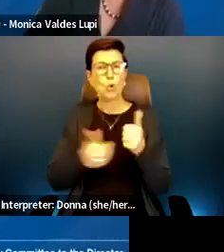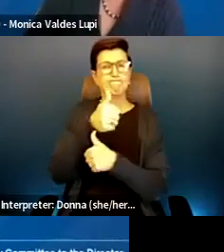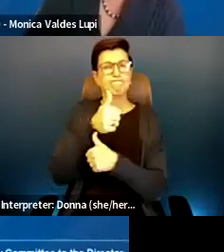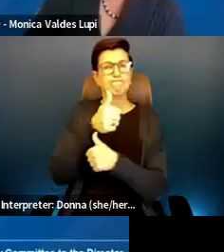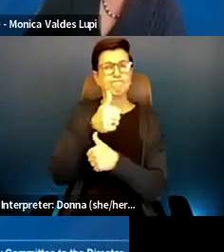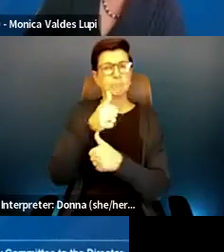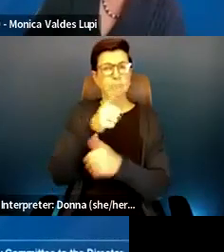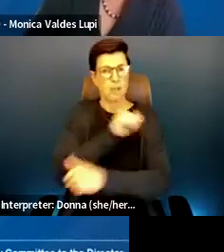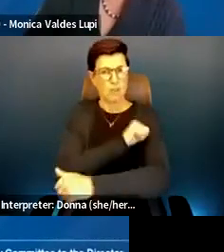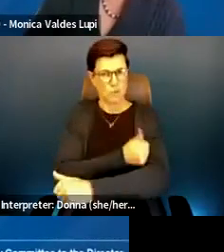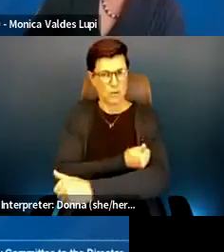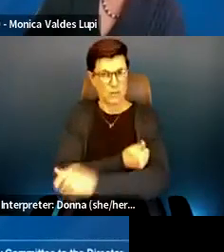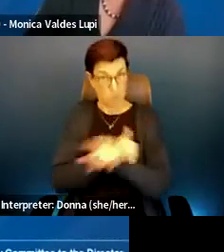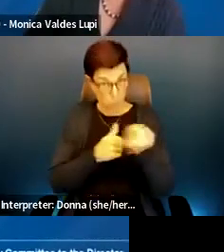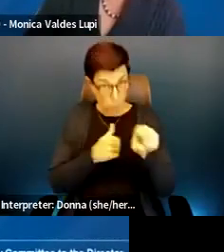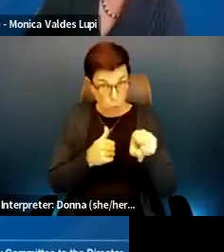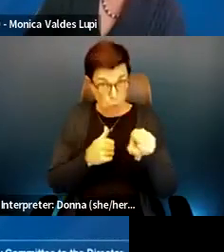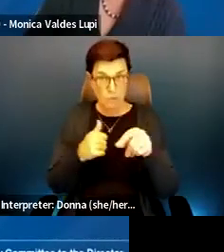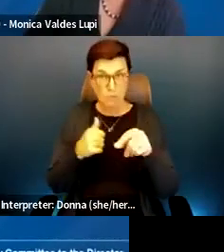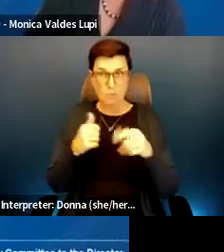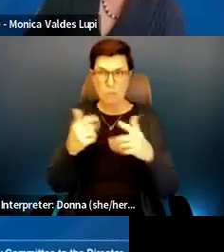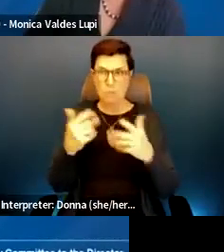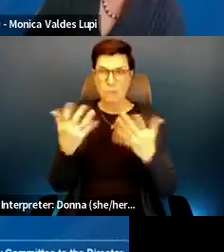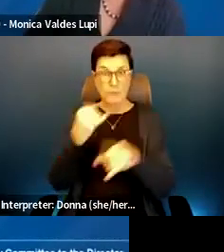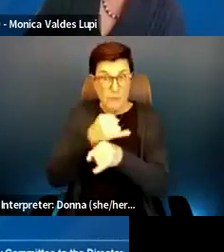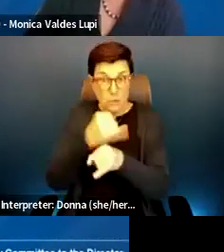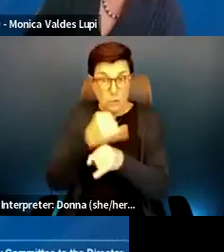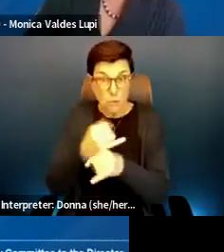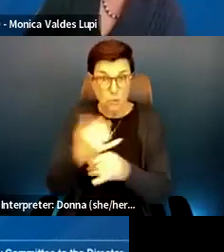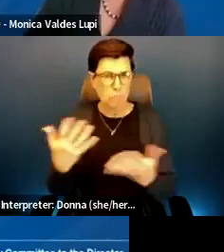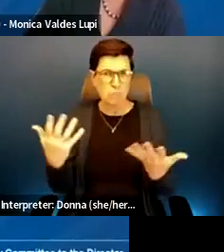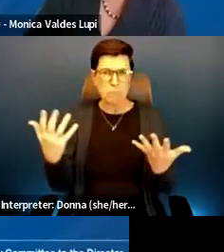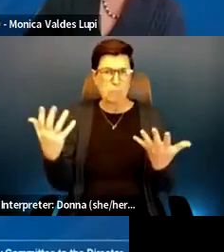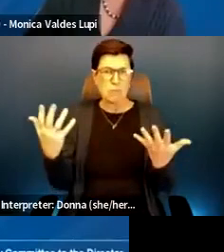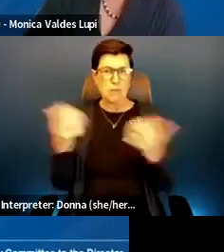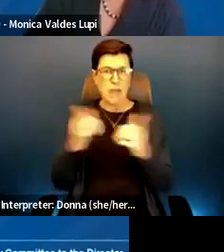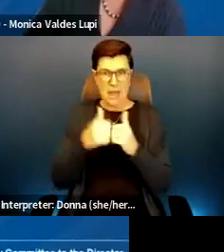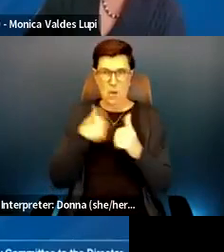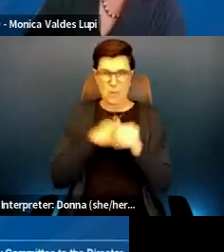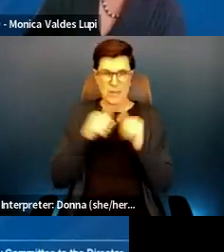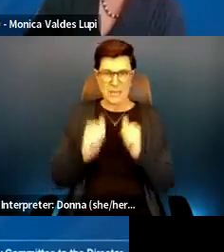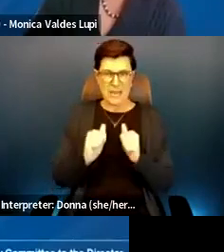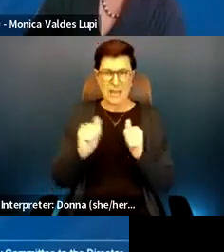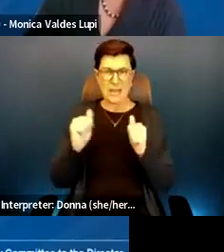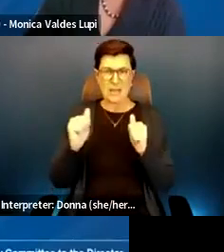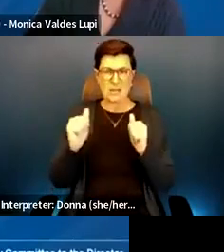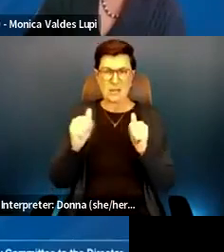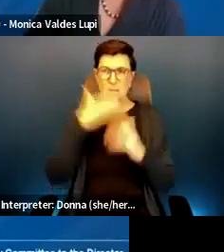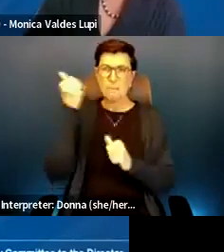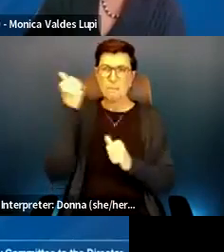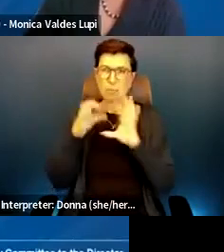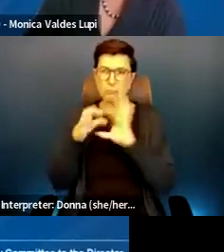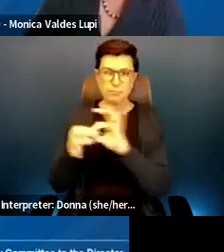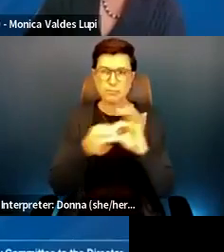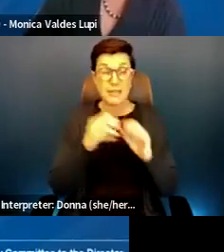up to you as well, because I feel like in order for it to help eliminate some of the siloing that occurs, if you look at equity or you look at laboratory,